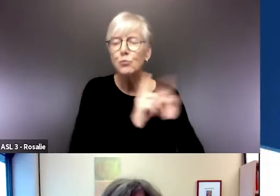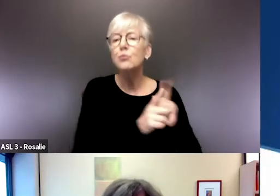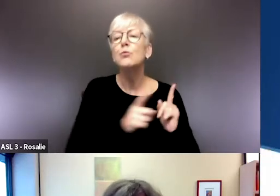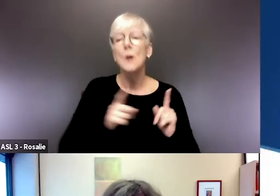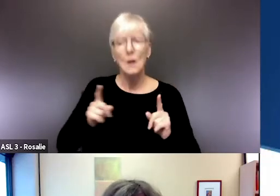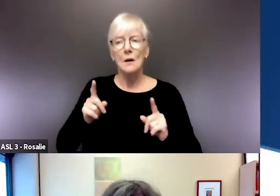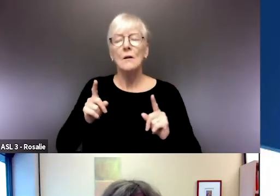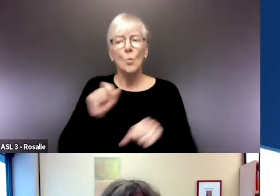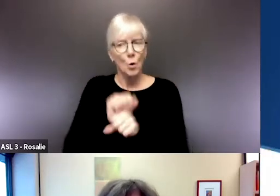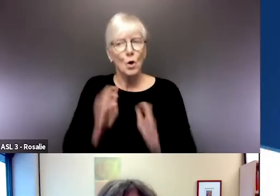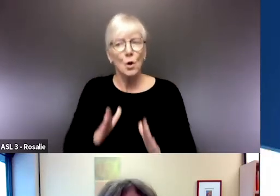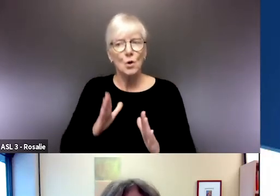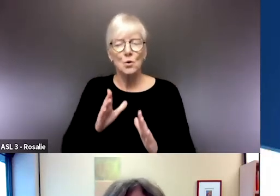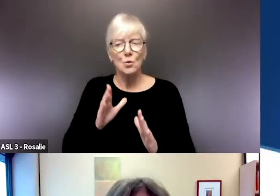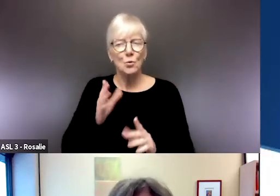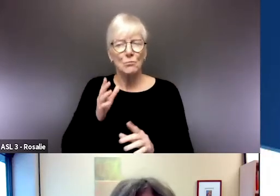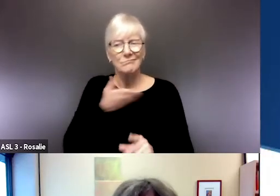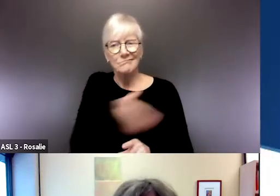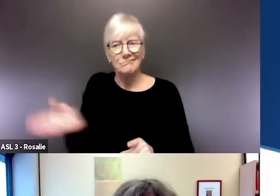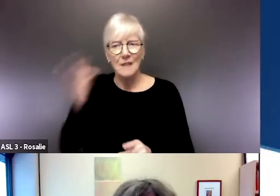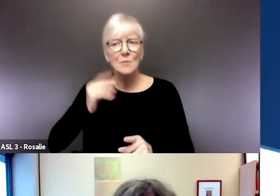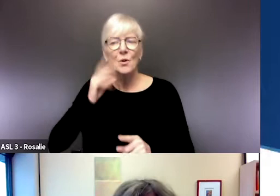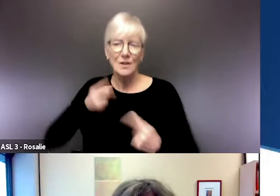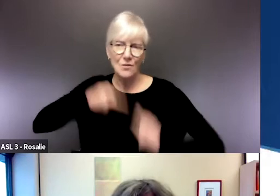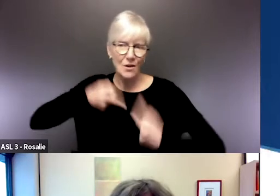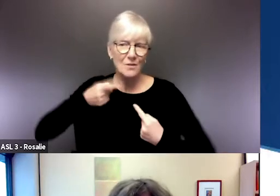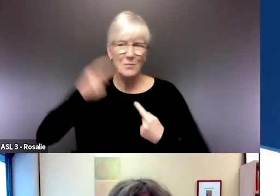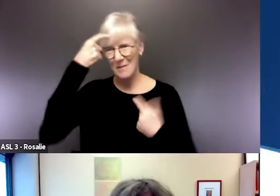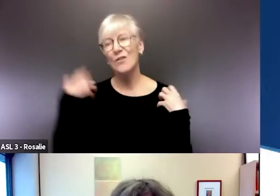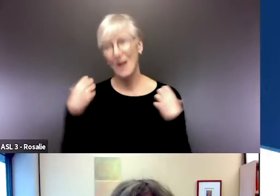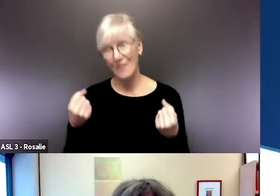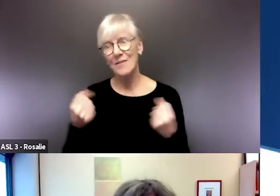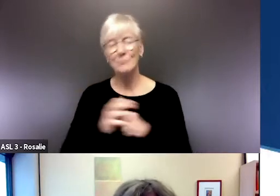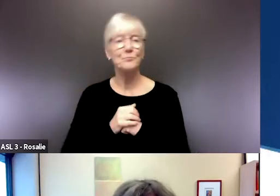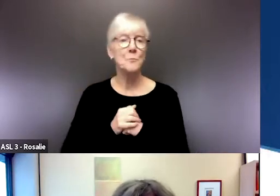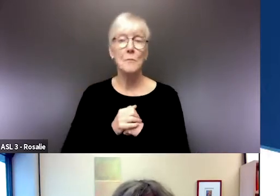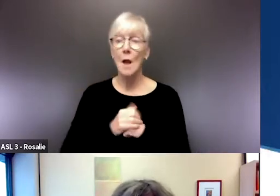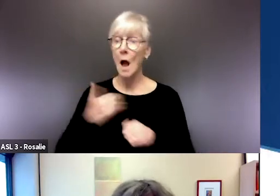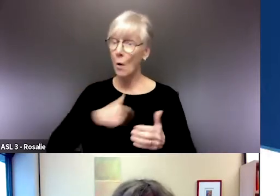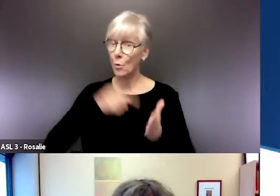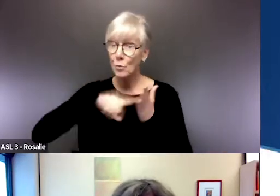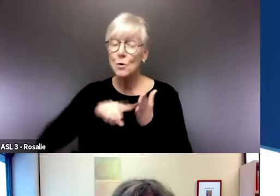problems. And our previous research showed us that most of the workers who had been